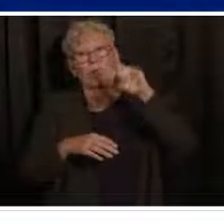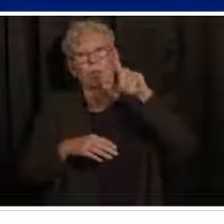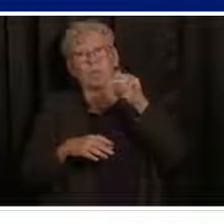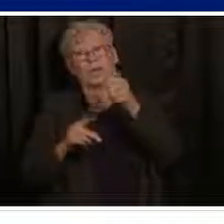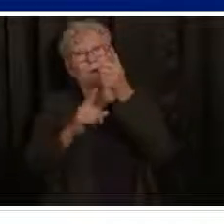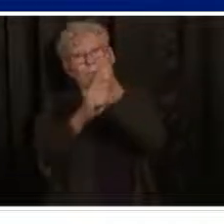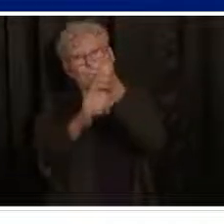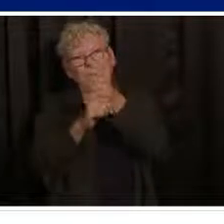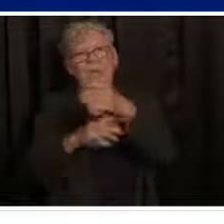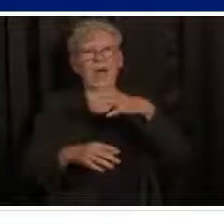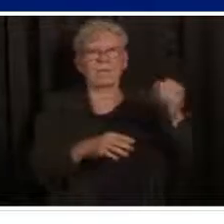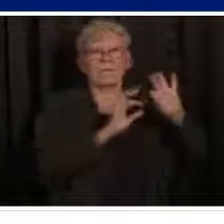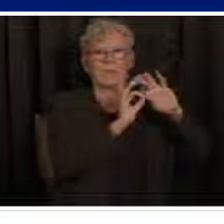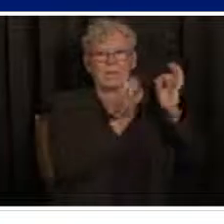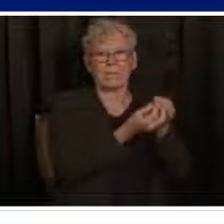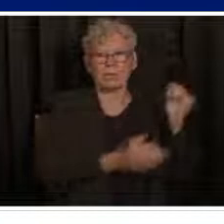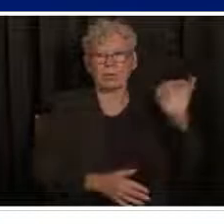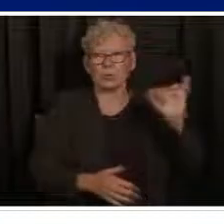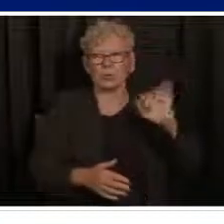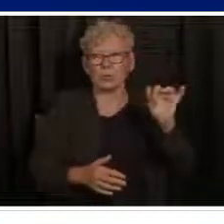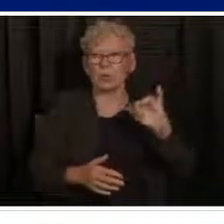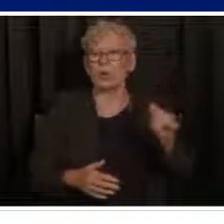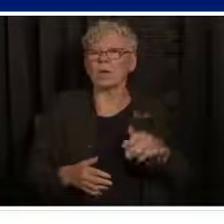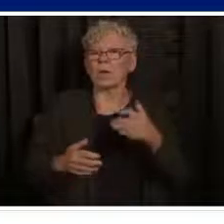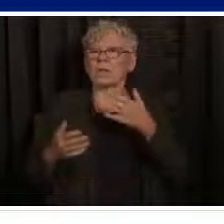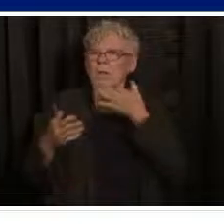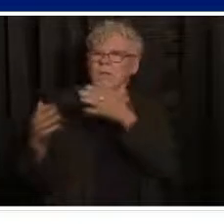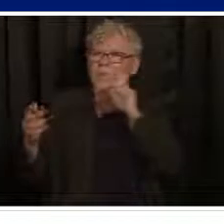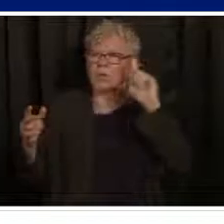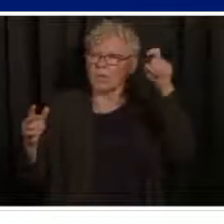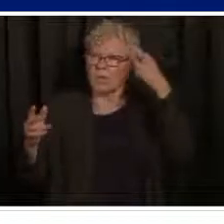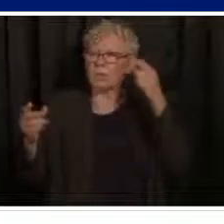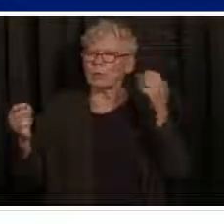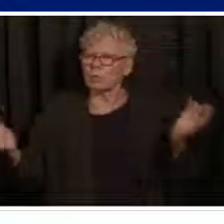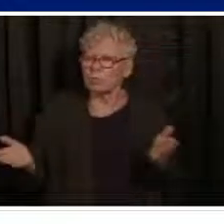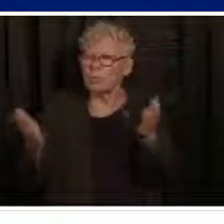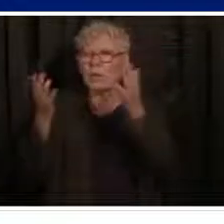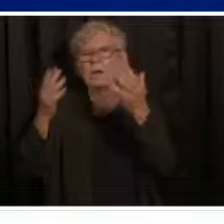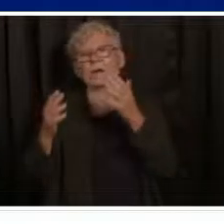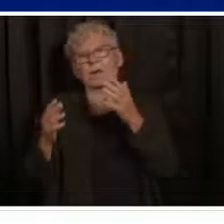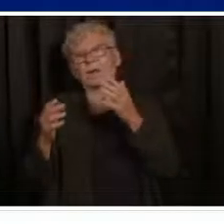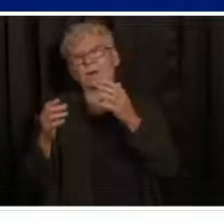I'd like to thank Governor Polis for the opportunity to our program today and to Chancellor Garcia and the